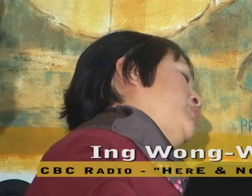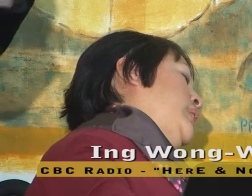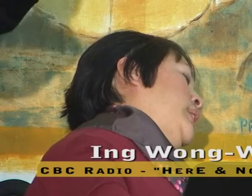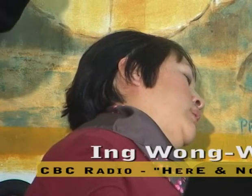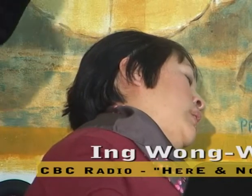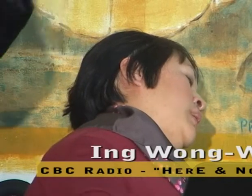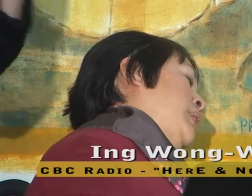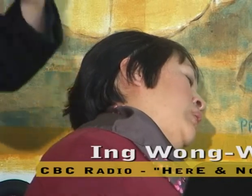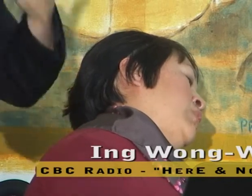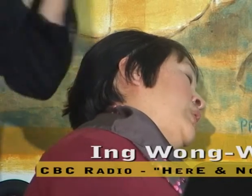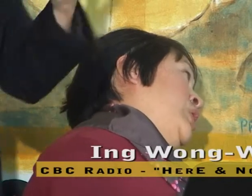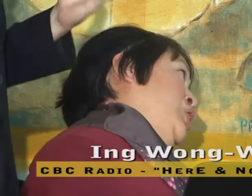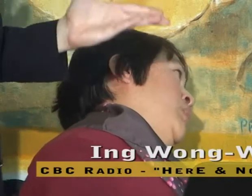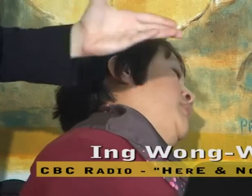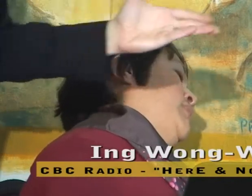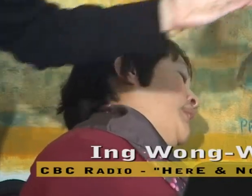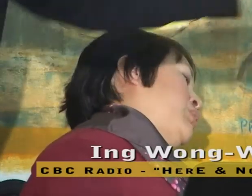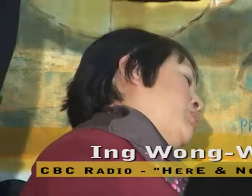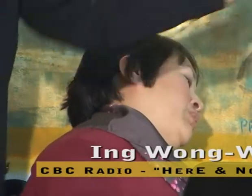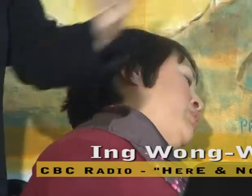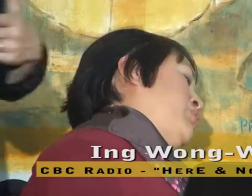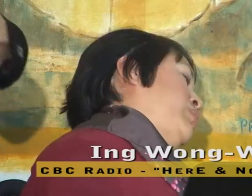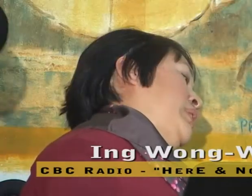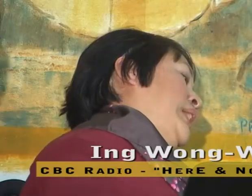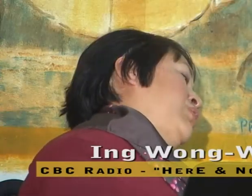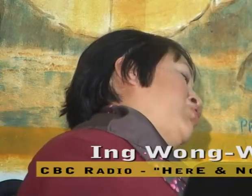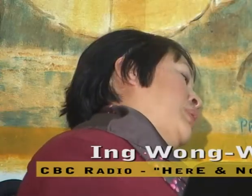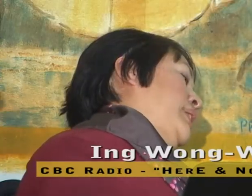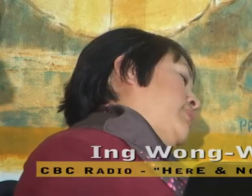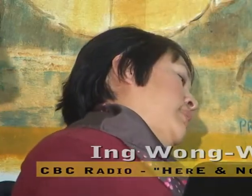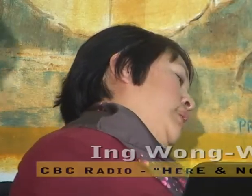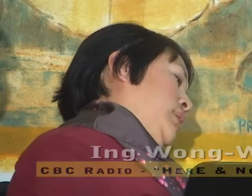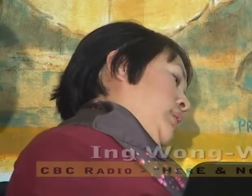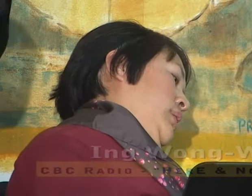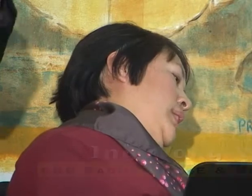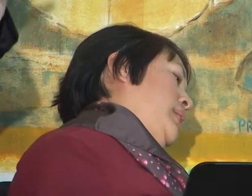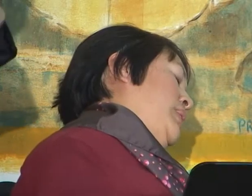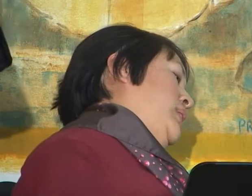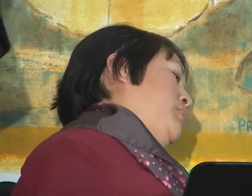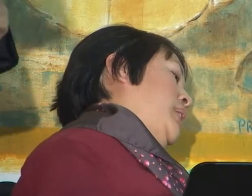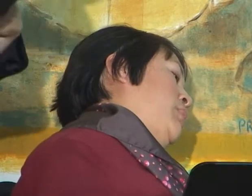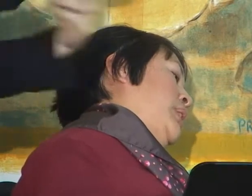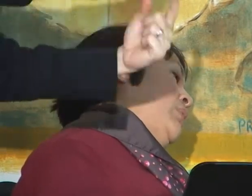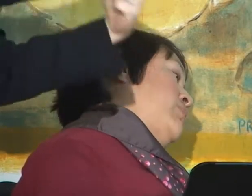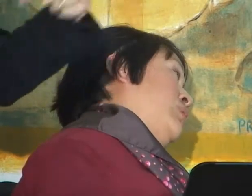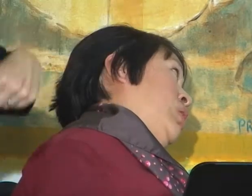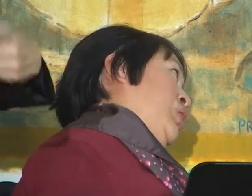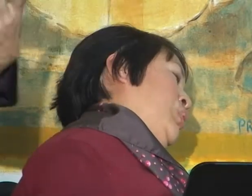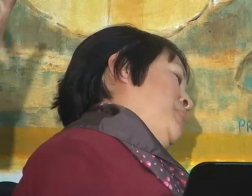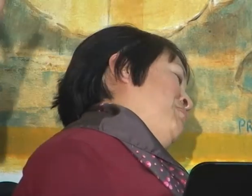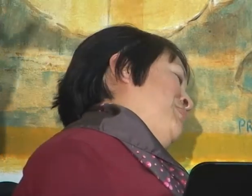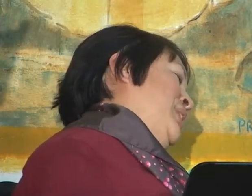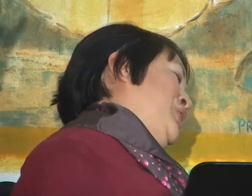for taking time out of your busy schedules today to join us. The campaign to become mayor is a long one.